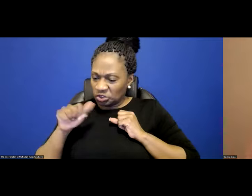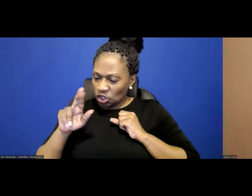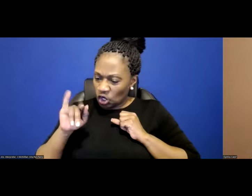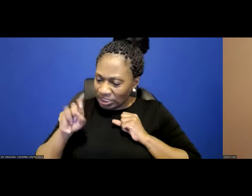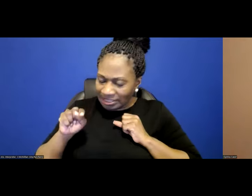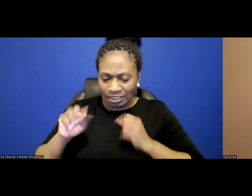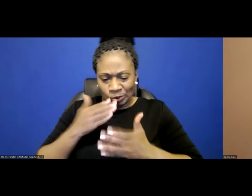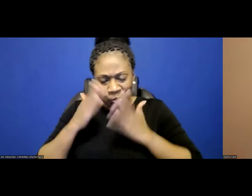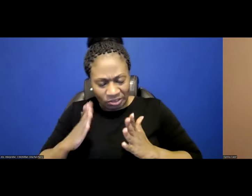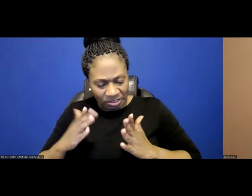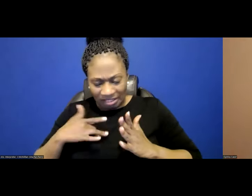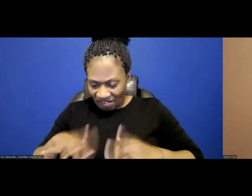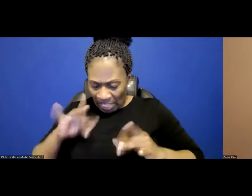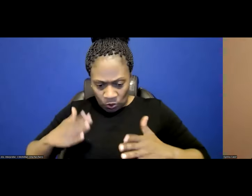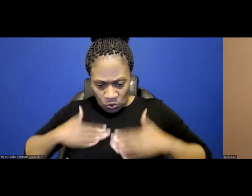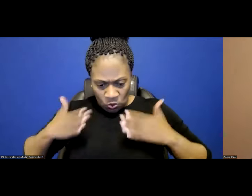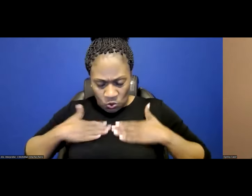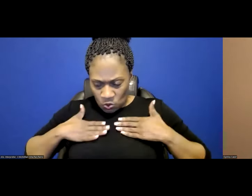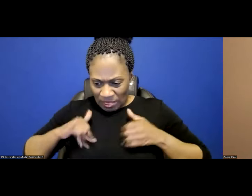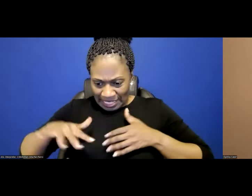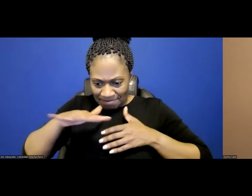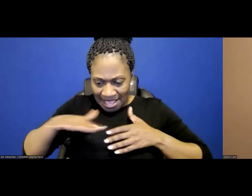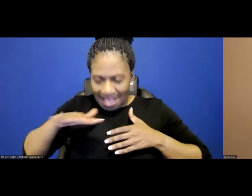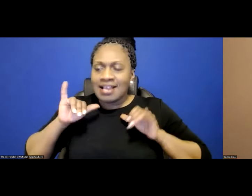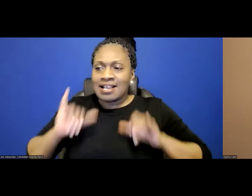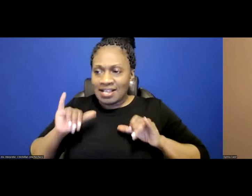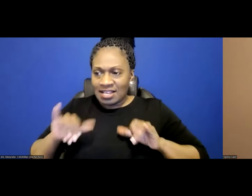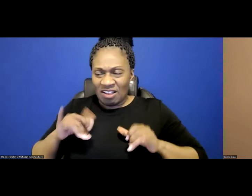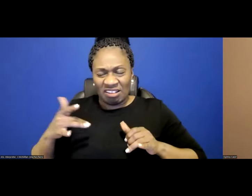and I found joy in that space and I was really resistant